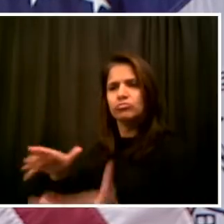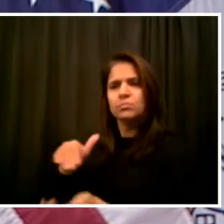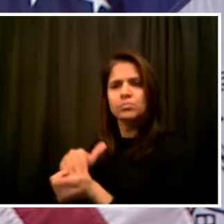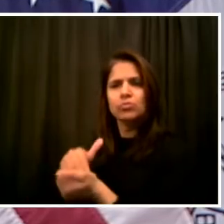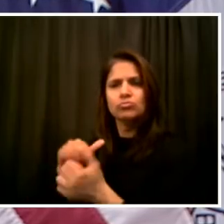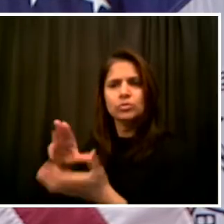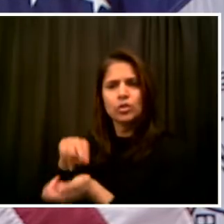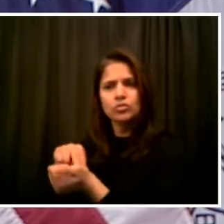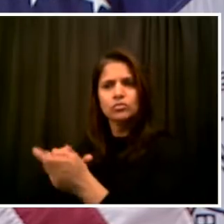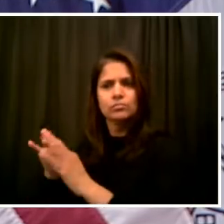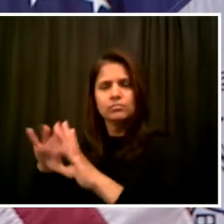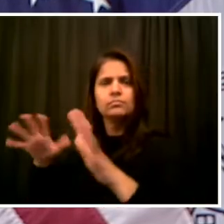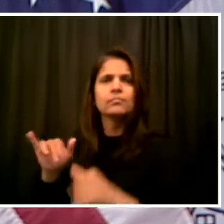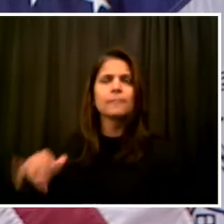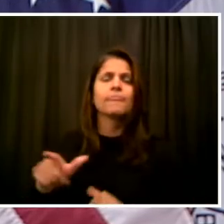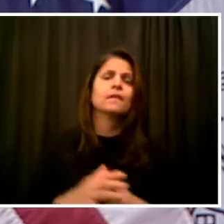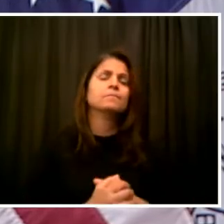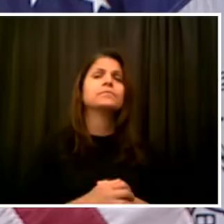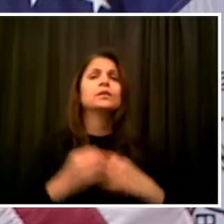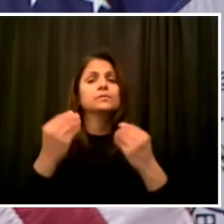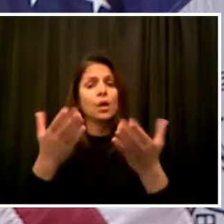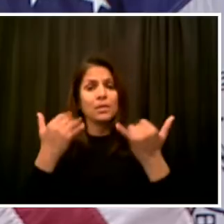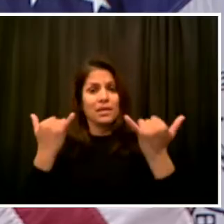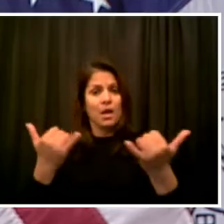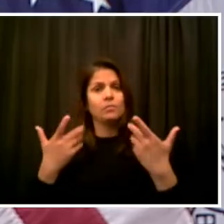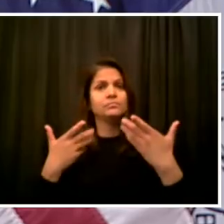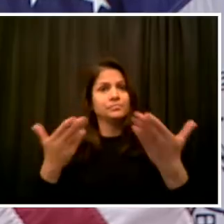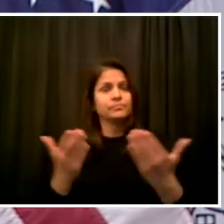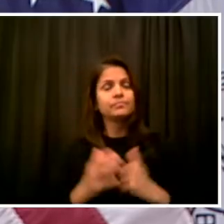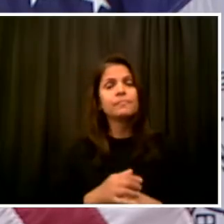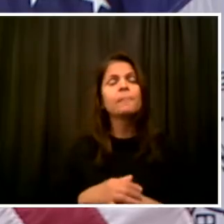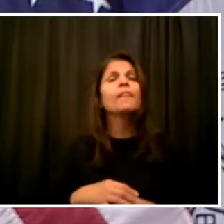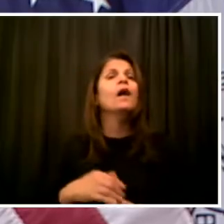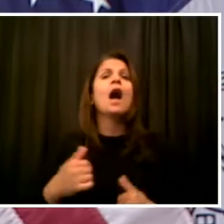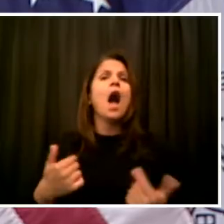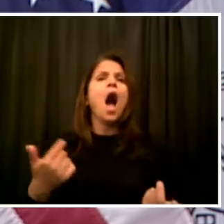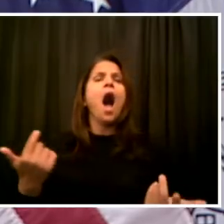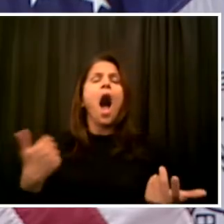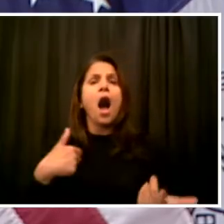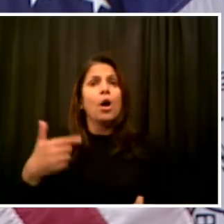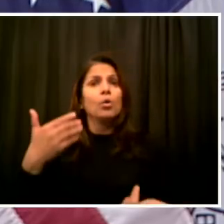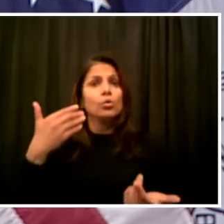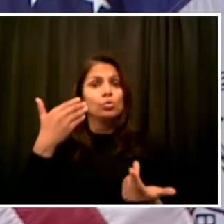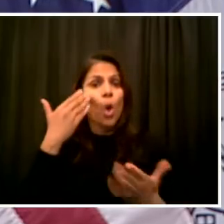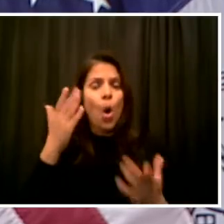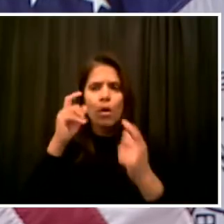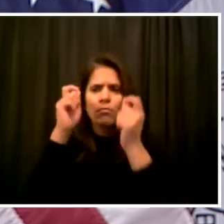PEOPLE SICK. IT WAS CRUCIAL TO PROVIDE THEM WITH THE PROTECTION THAT WAS